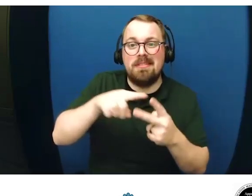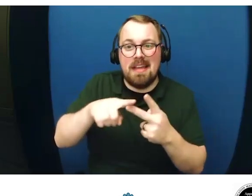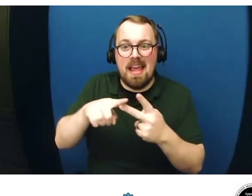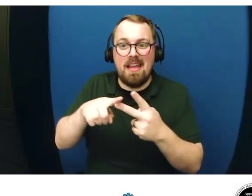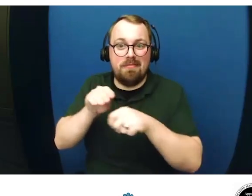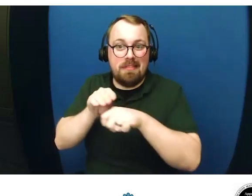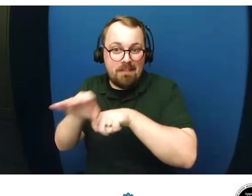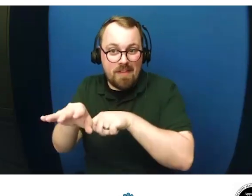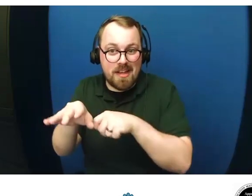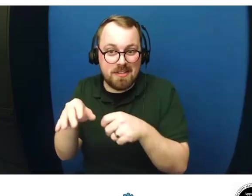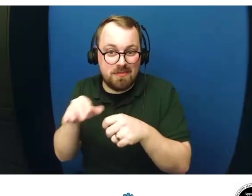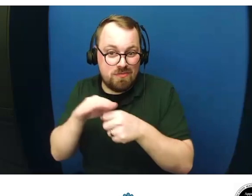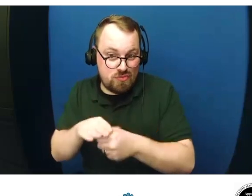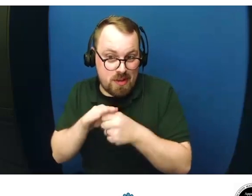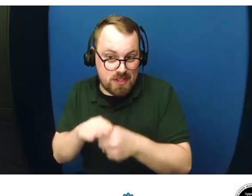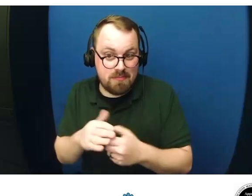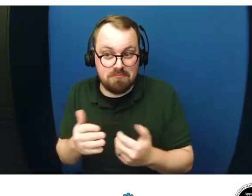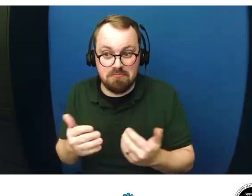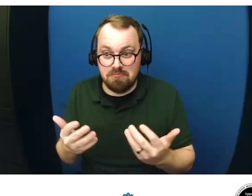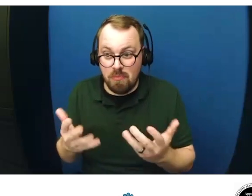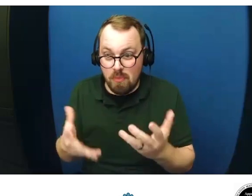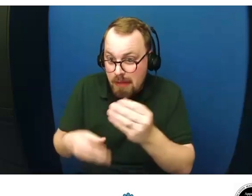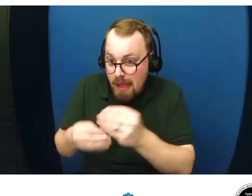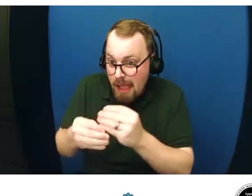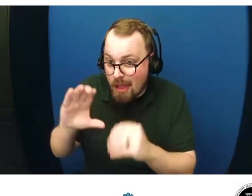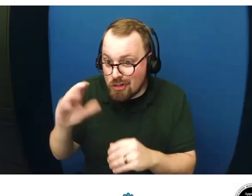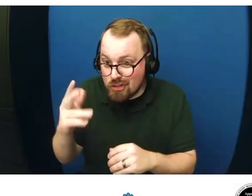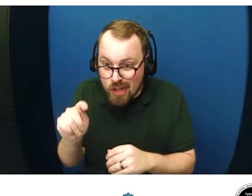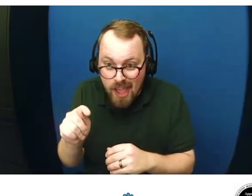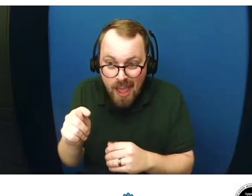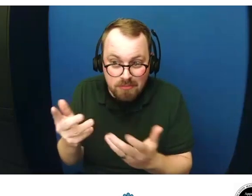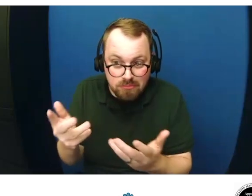Anything to add? Feel free. Throw it in the chat.